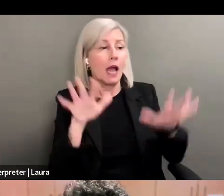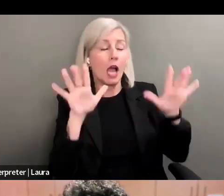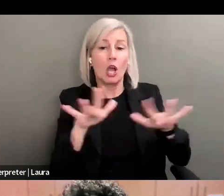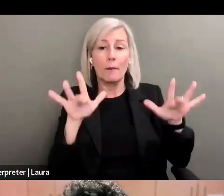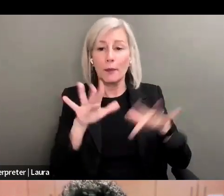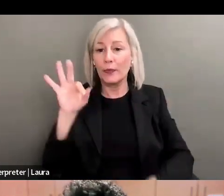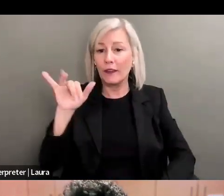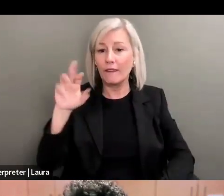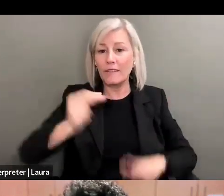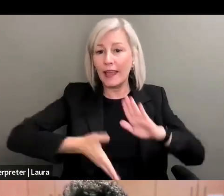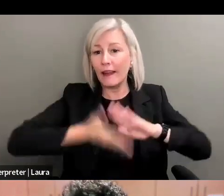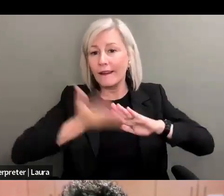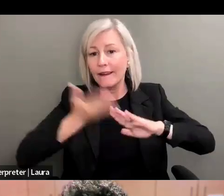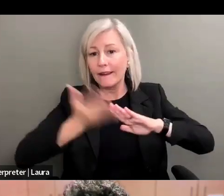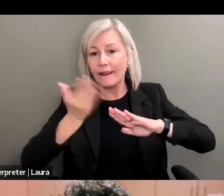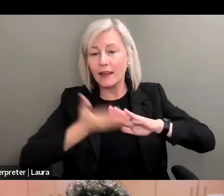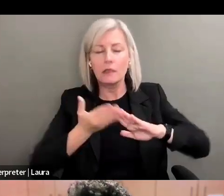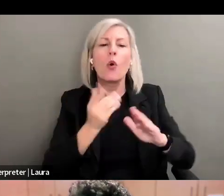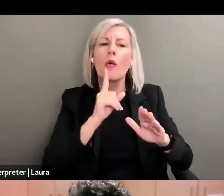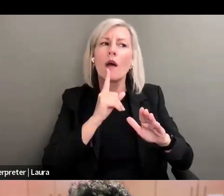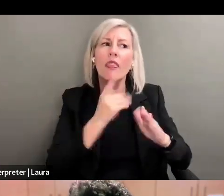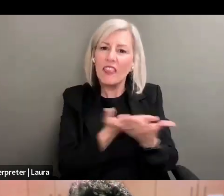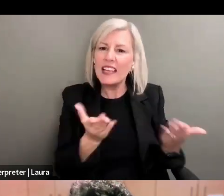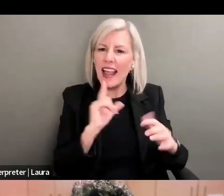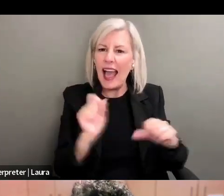So things that really might happen in a classroom are going to also